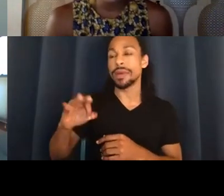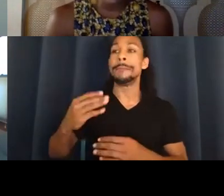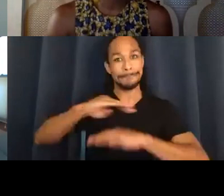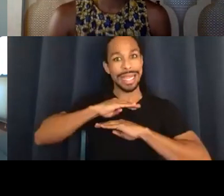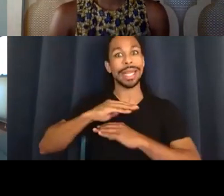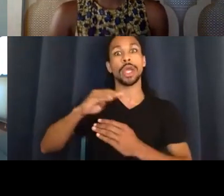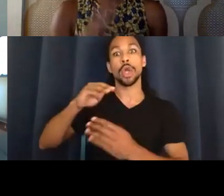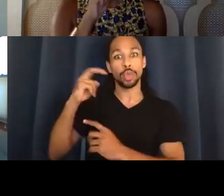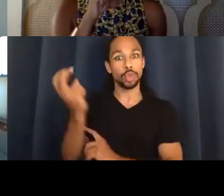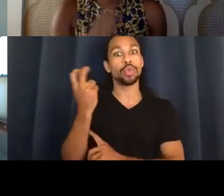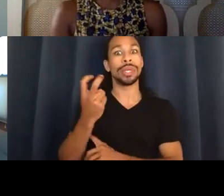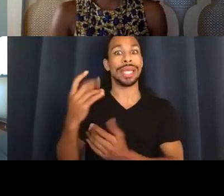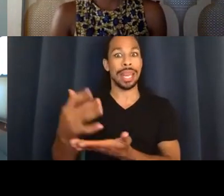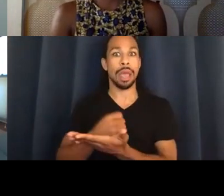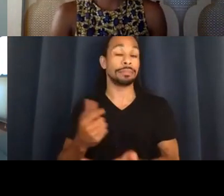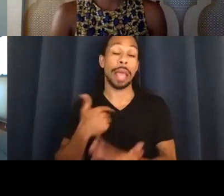figure it out. >> CANDACE THOMPSON-ZACHERY: OK,